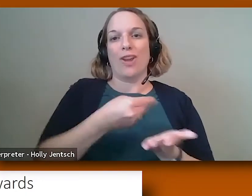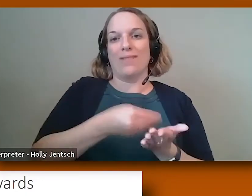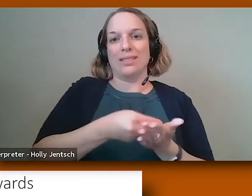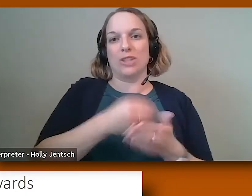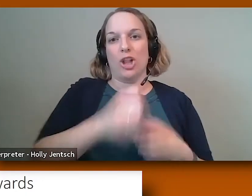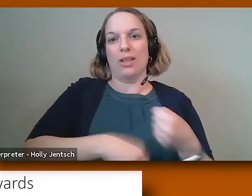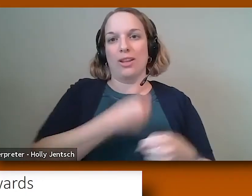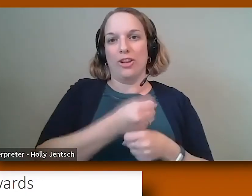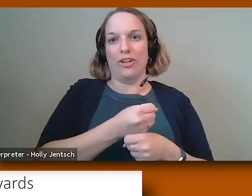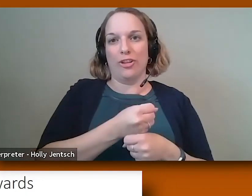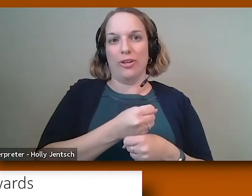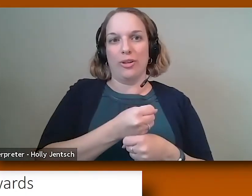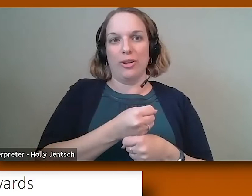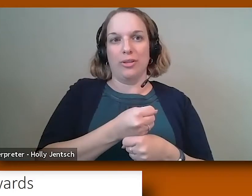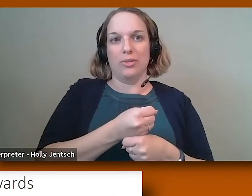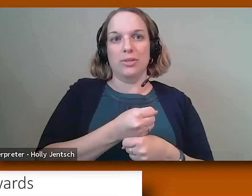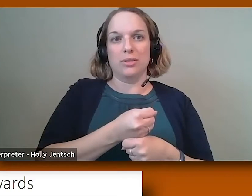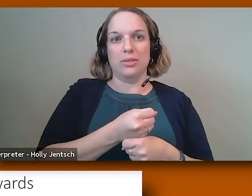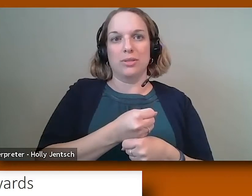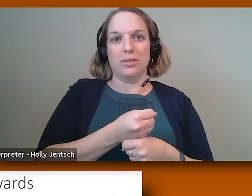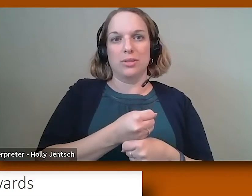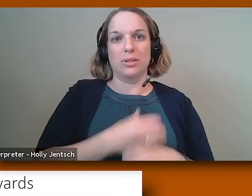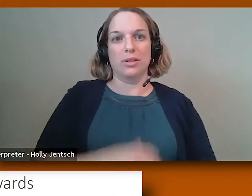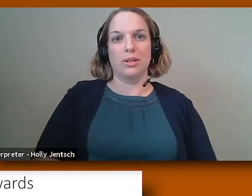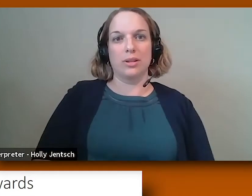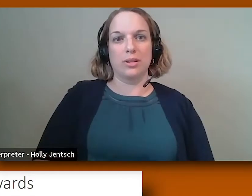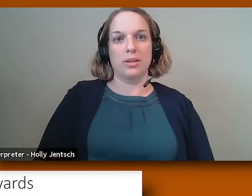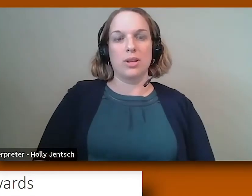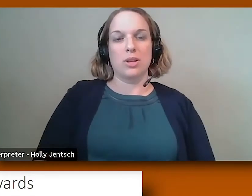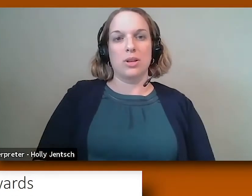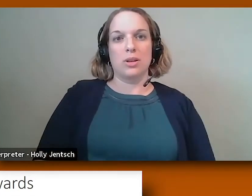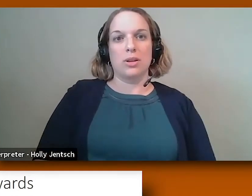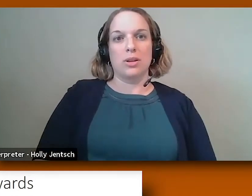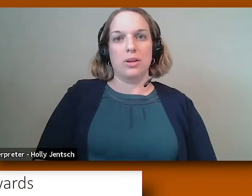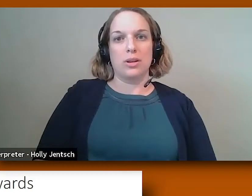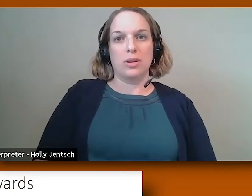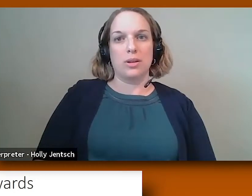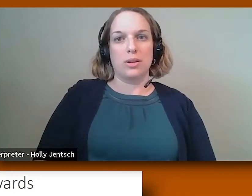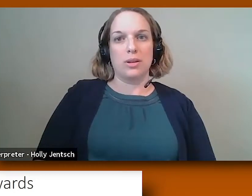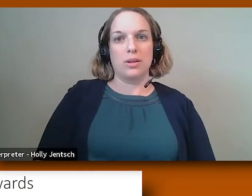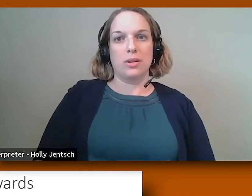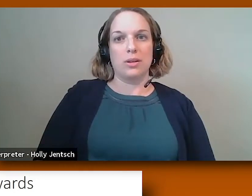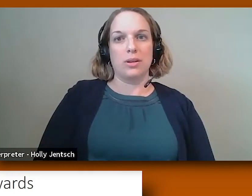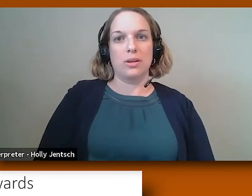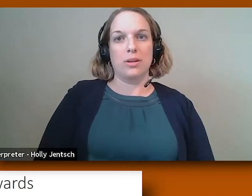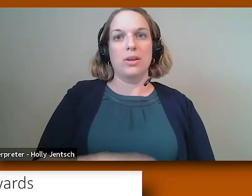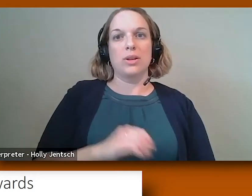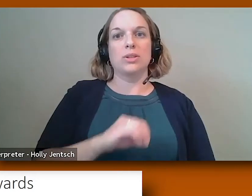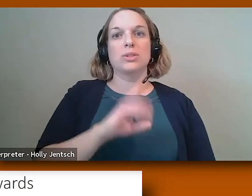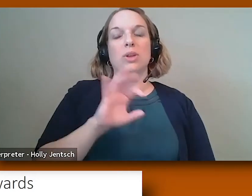The pass-through entity or recipient only assess F&A on the initial $25,000